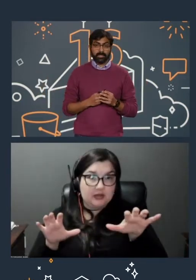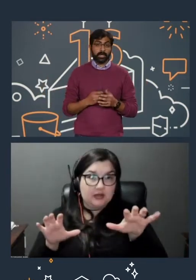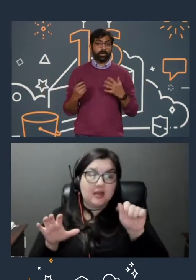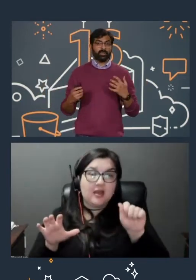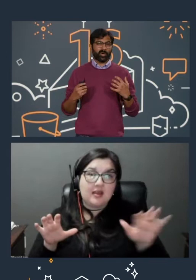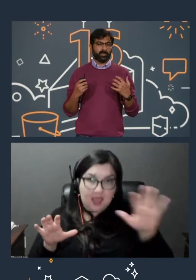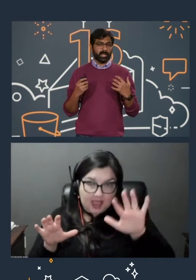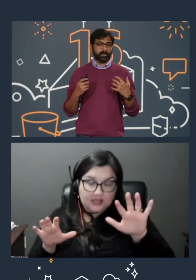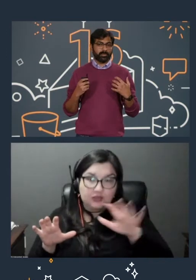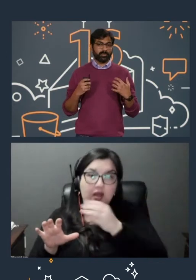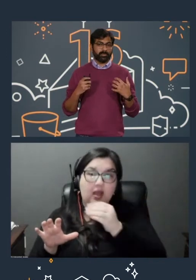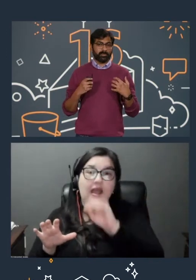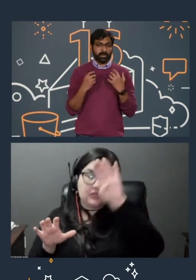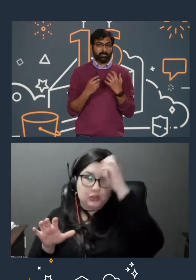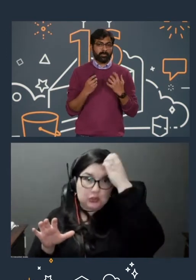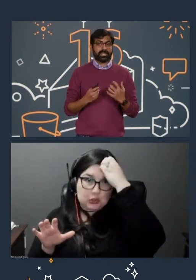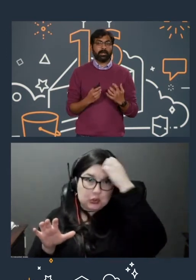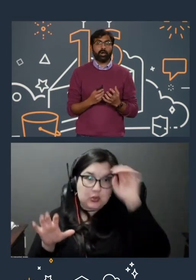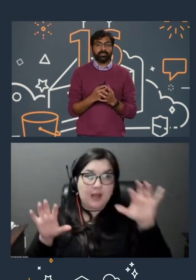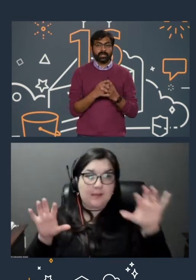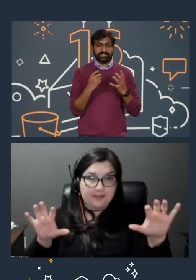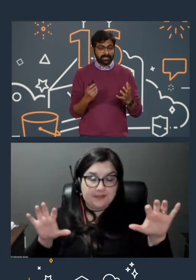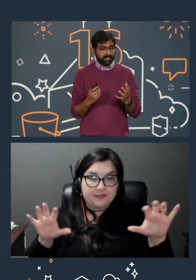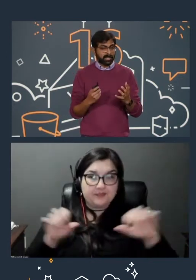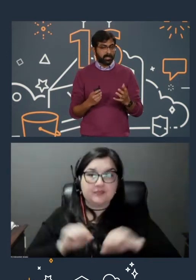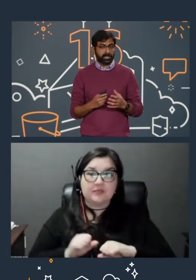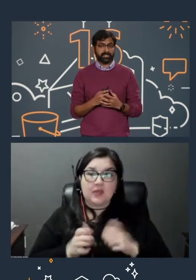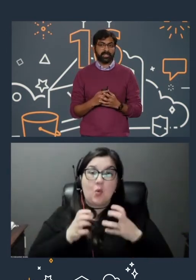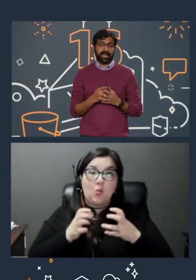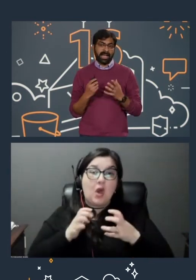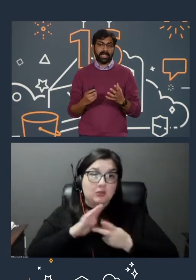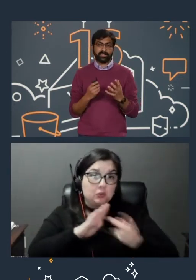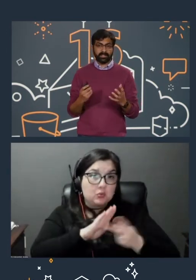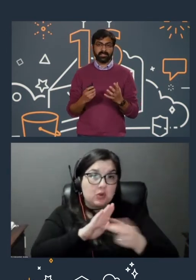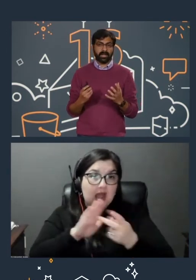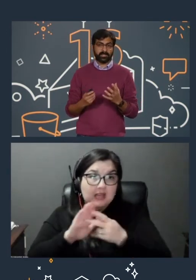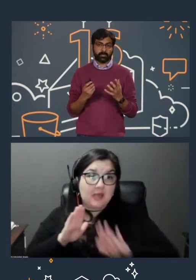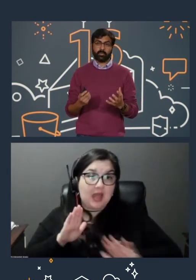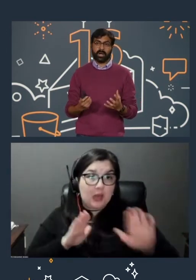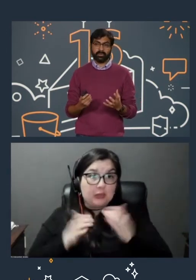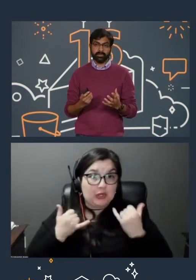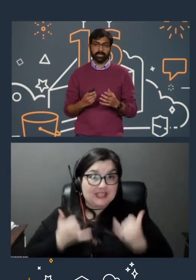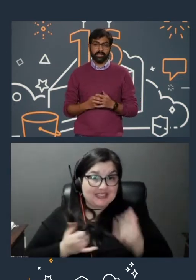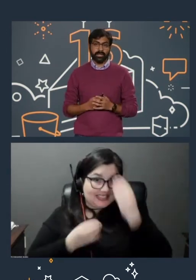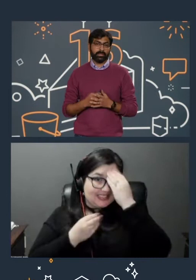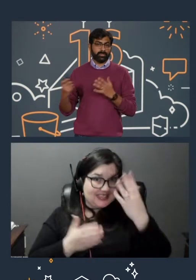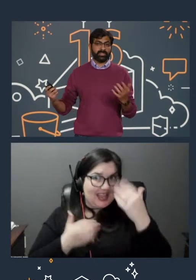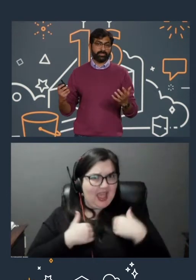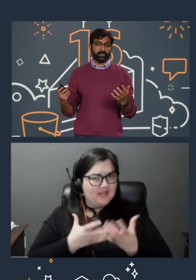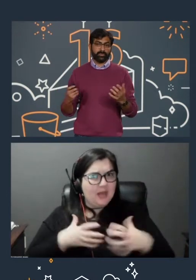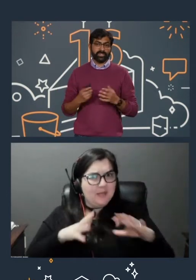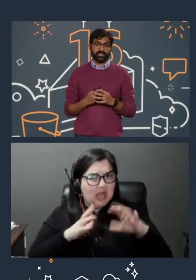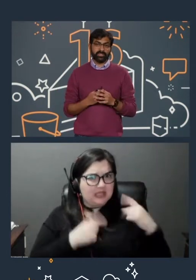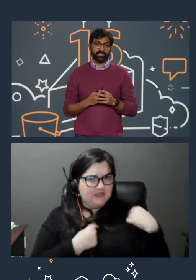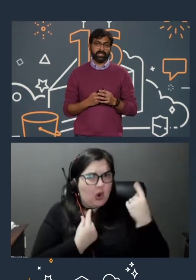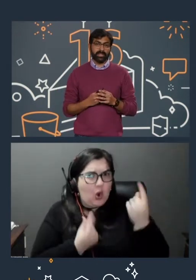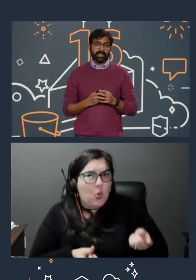They also wanna be able to replicate all of their existing data because they've had these buckets for a while to these two new regions.